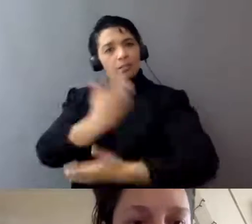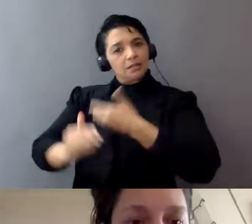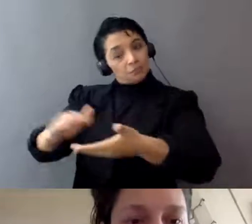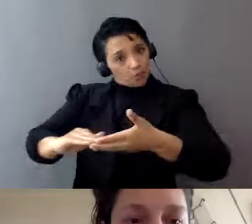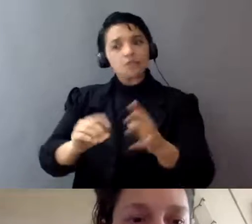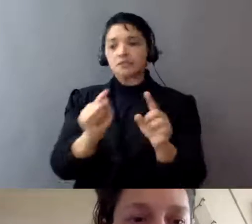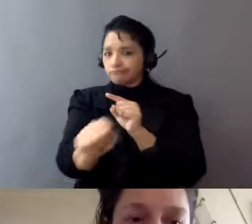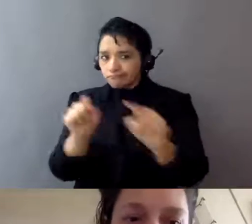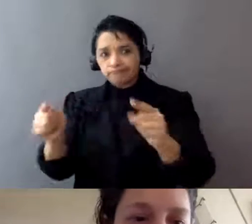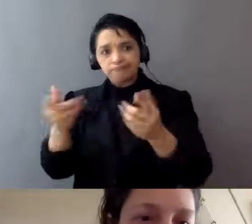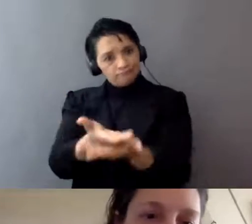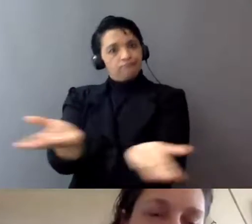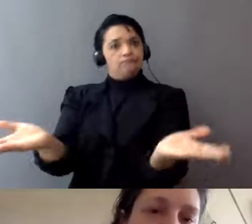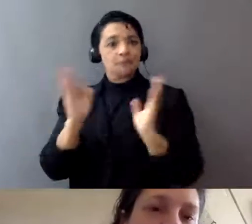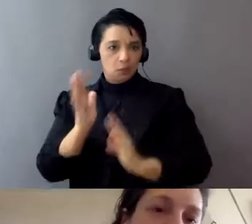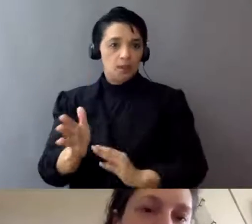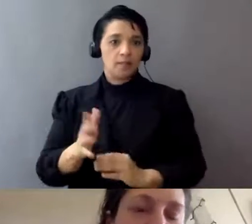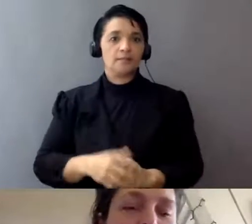Thank you for that.